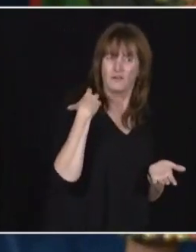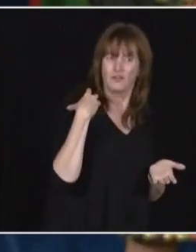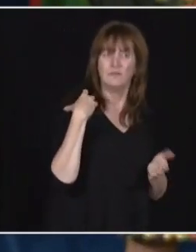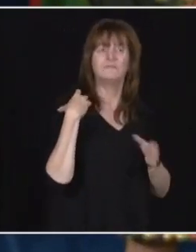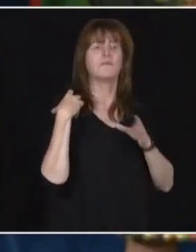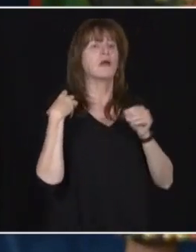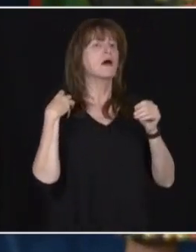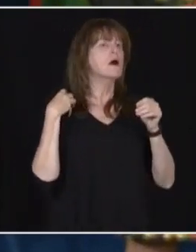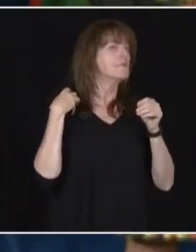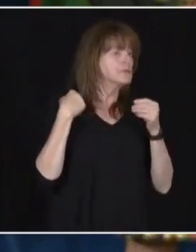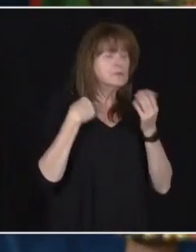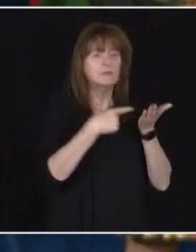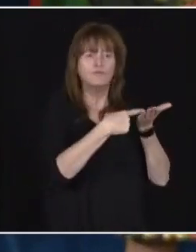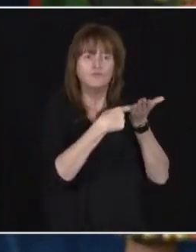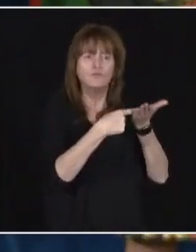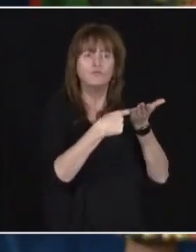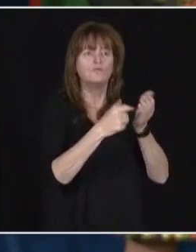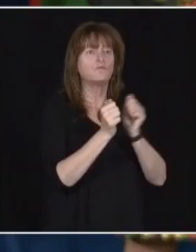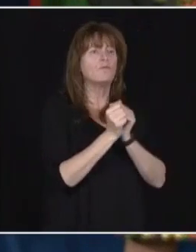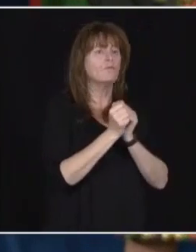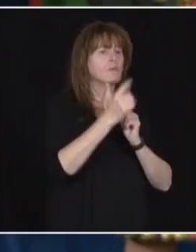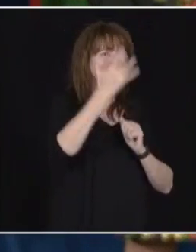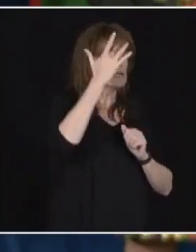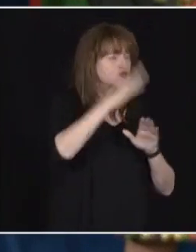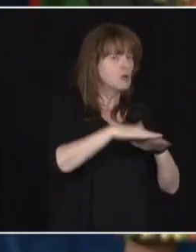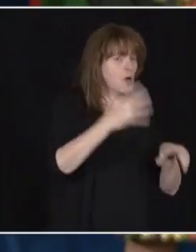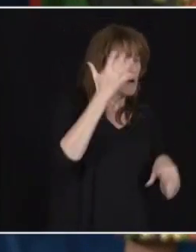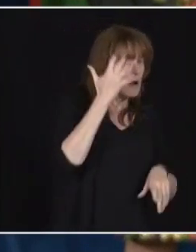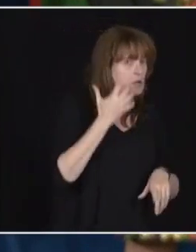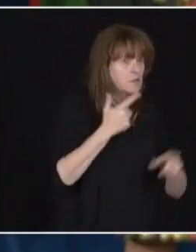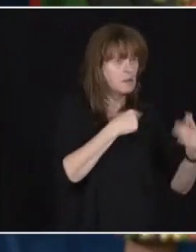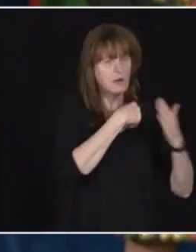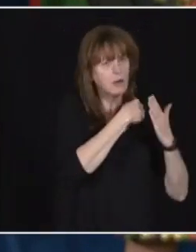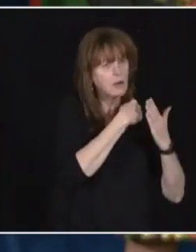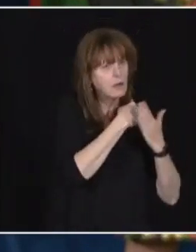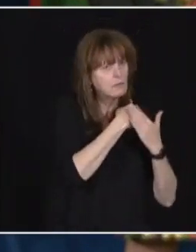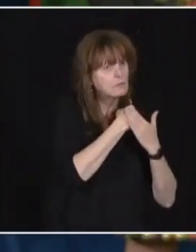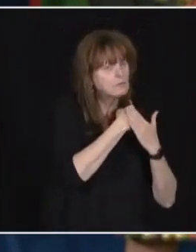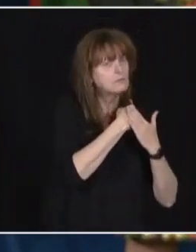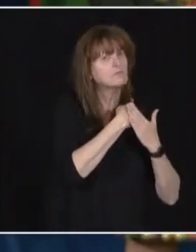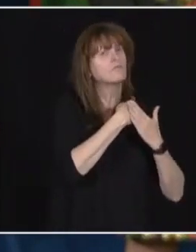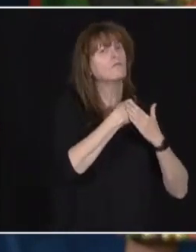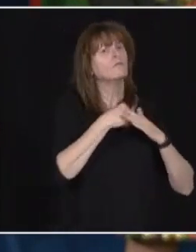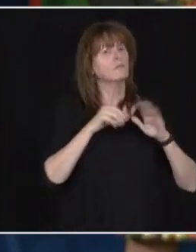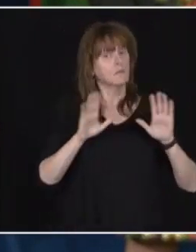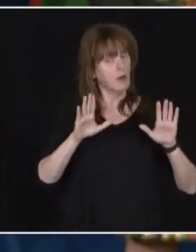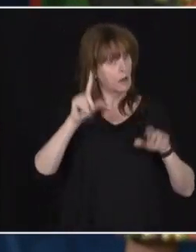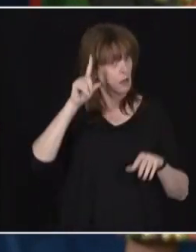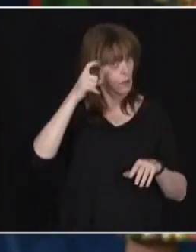advice of the chief medical officer of health, I will be reaching